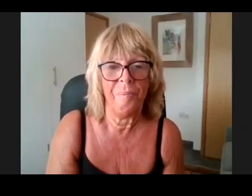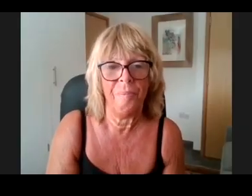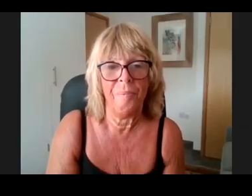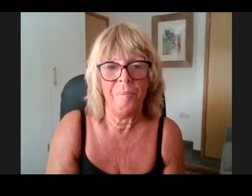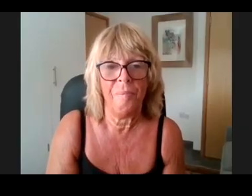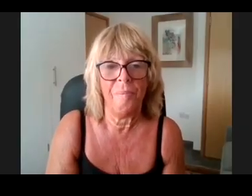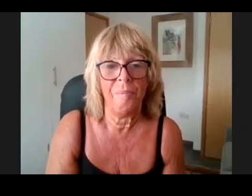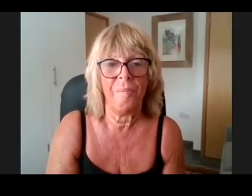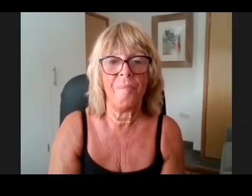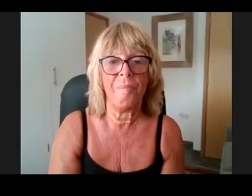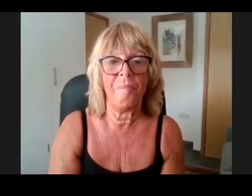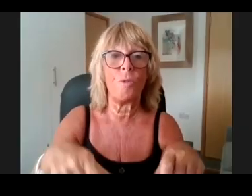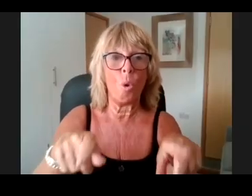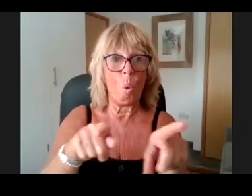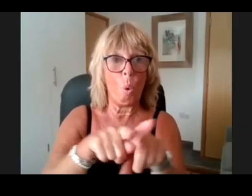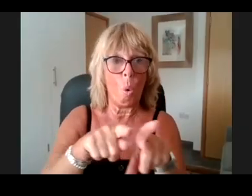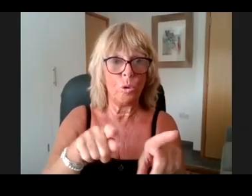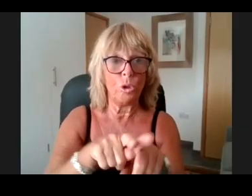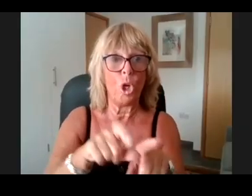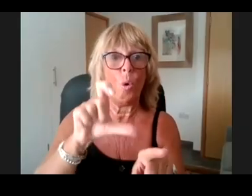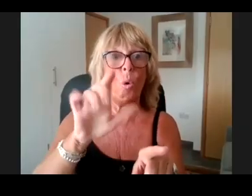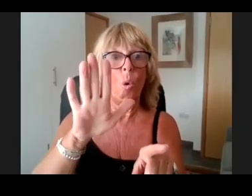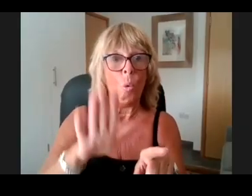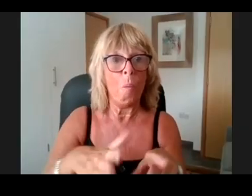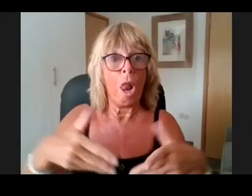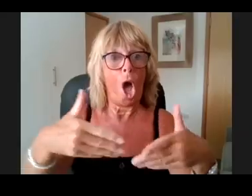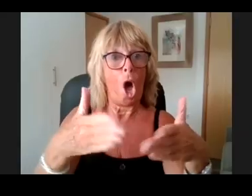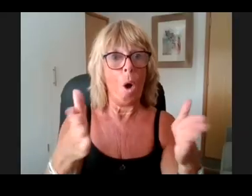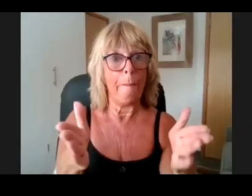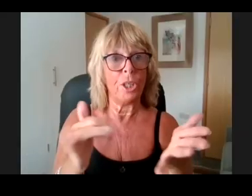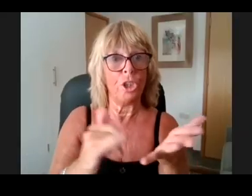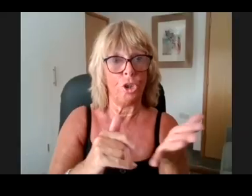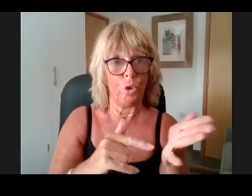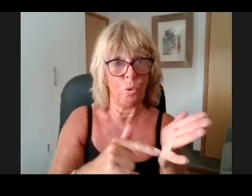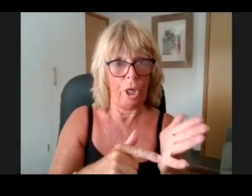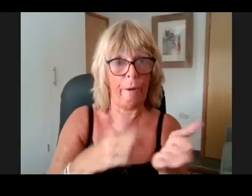We were also in Cornwall Open Studios again at Krowji and